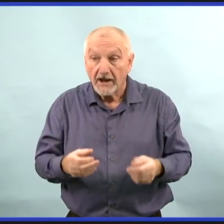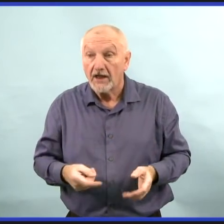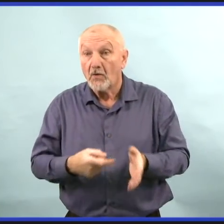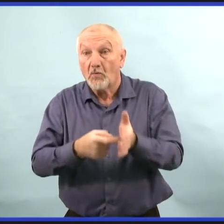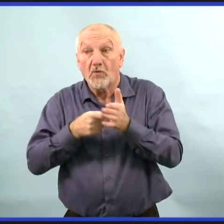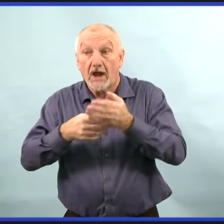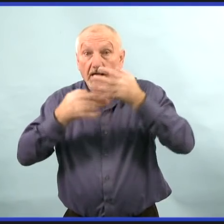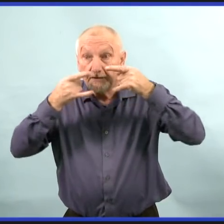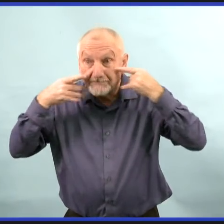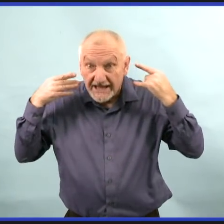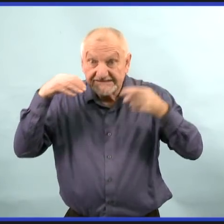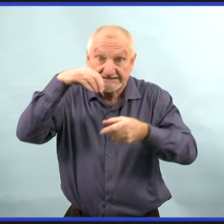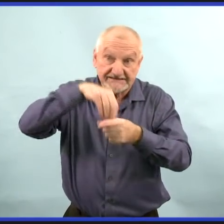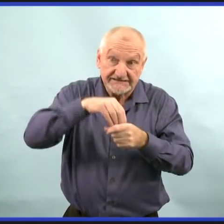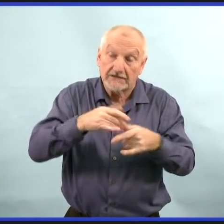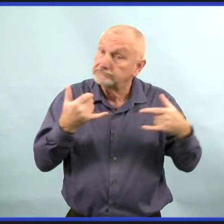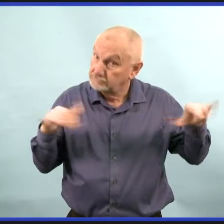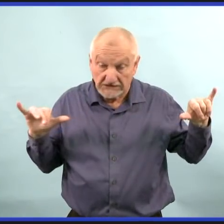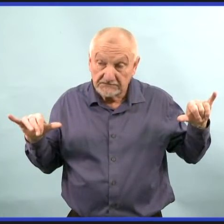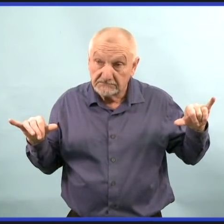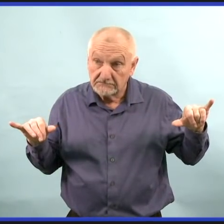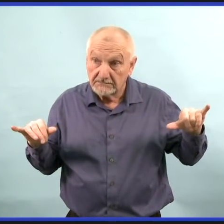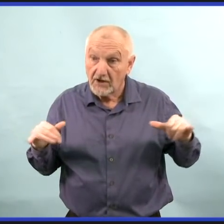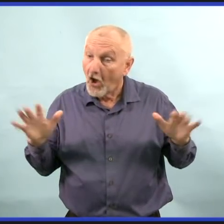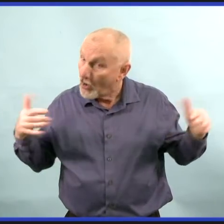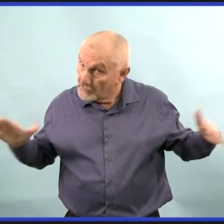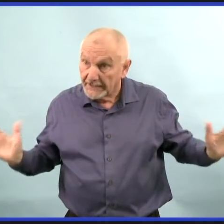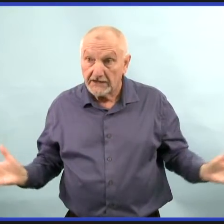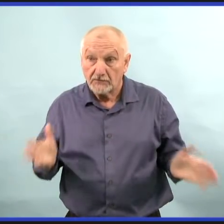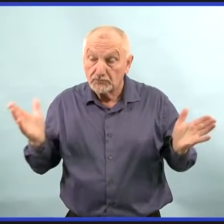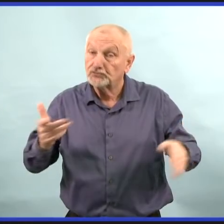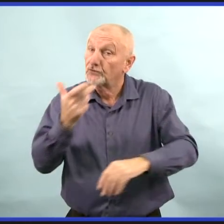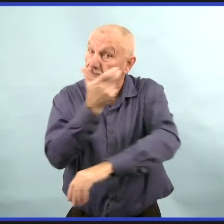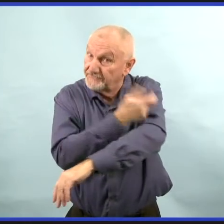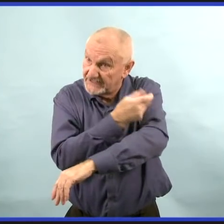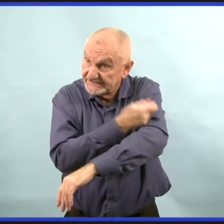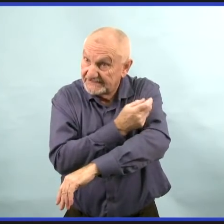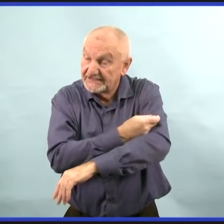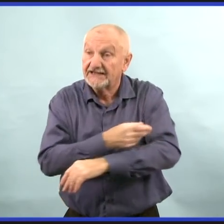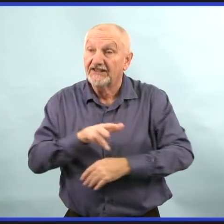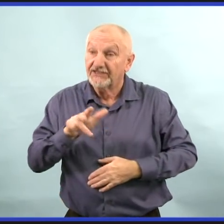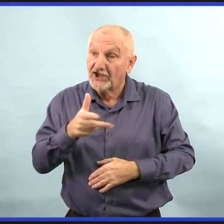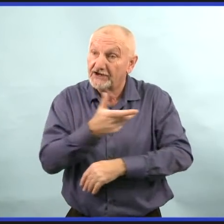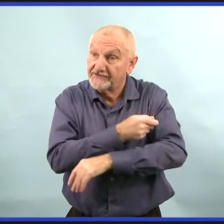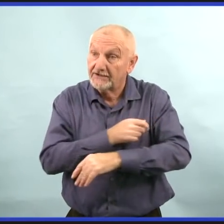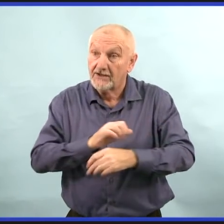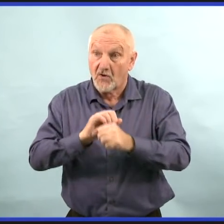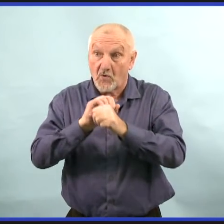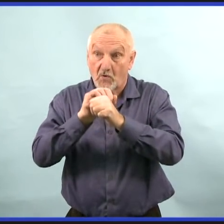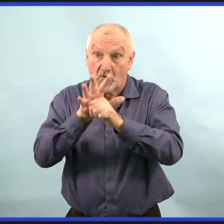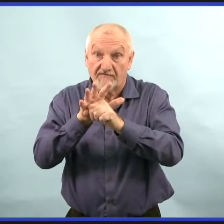looking to increase our vaccine uptake so so the planning is still for covet 19 and